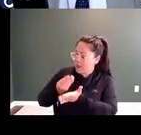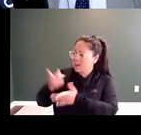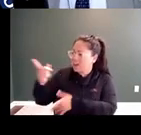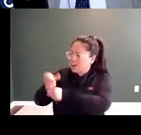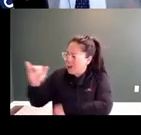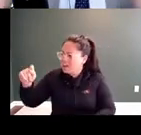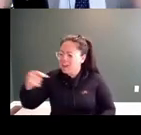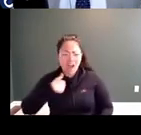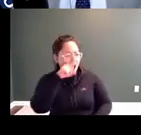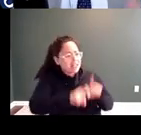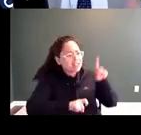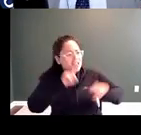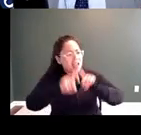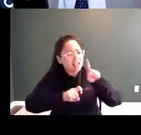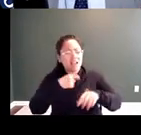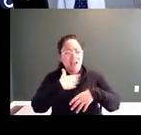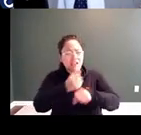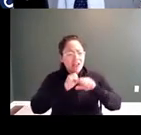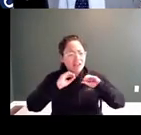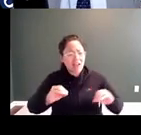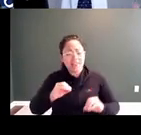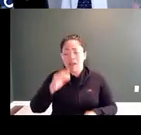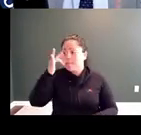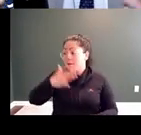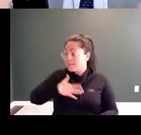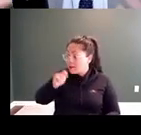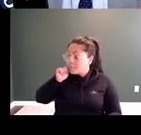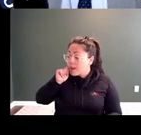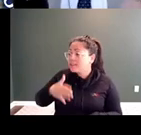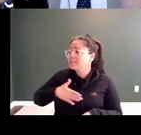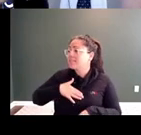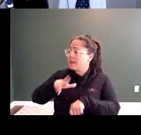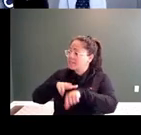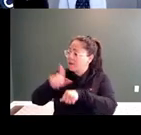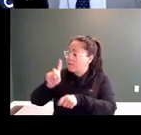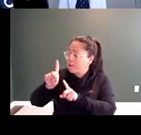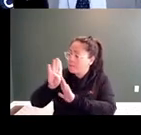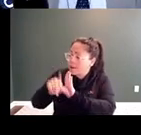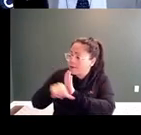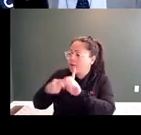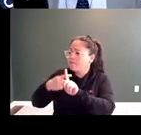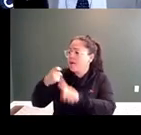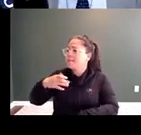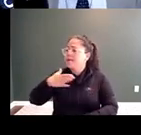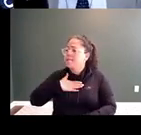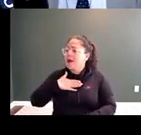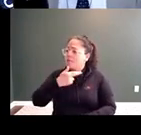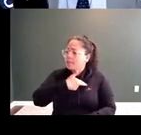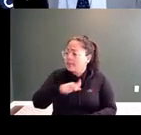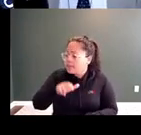Why is that? Is it my race, my national origin, my sex, my religion? Why is that? What is the difference in treatment?